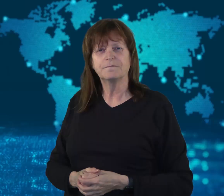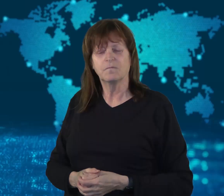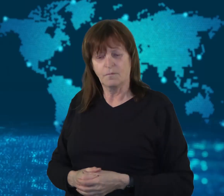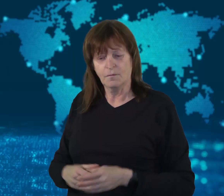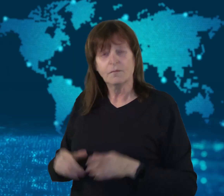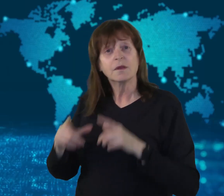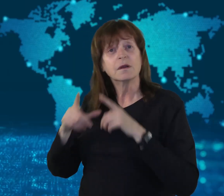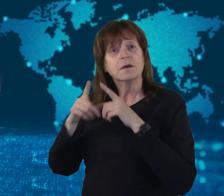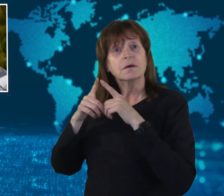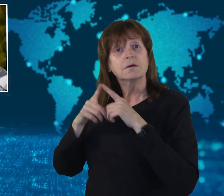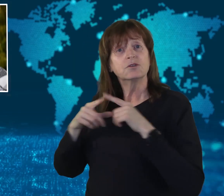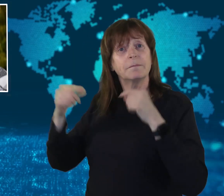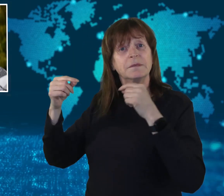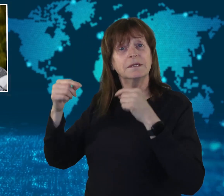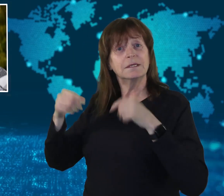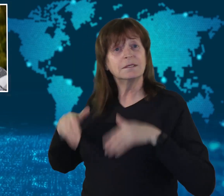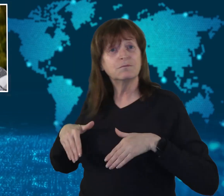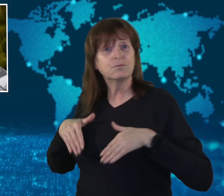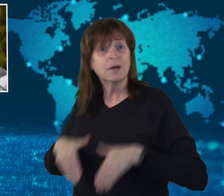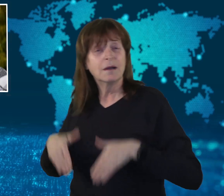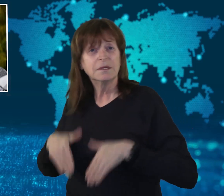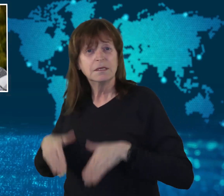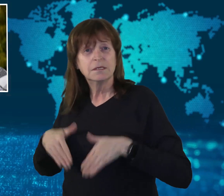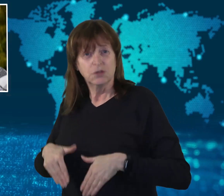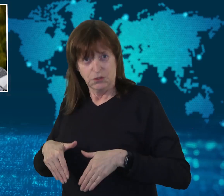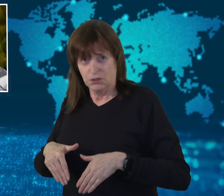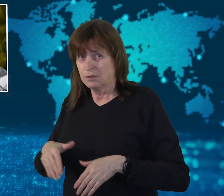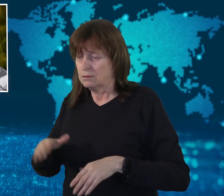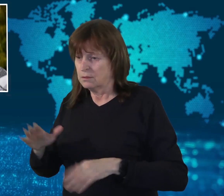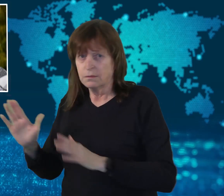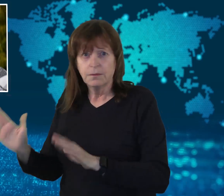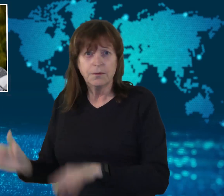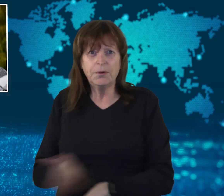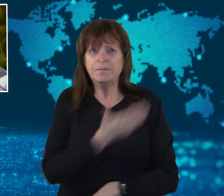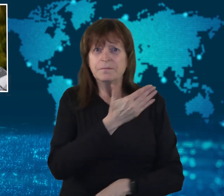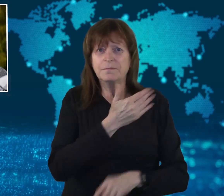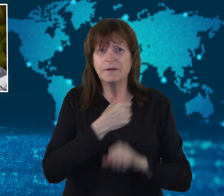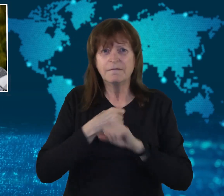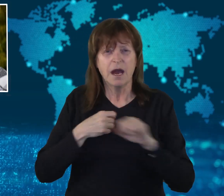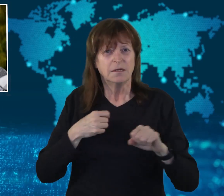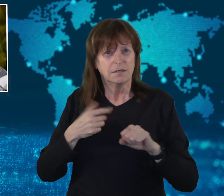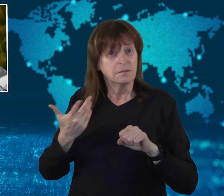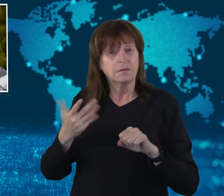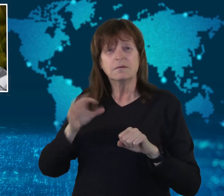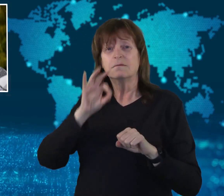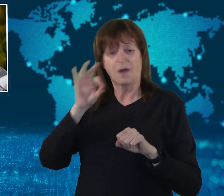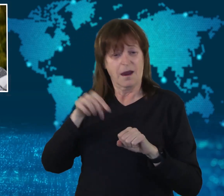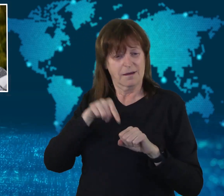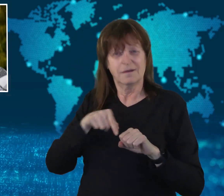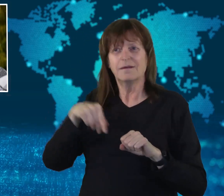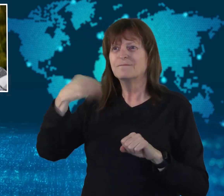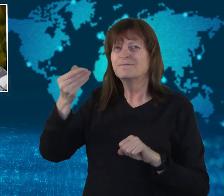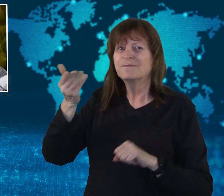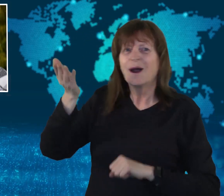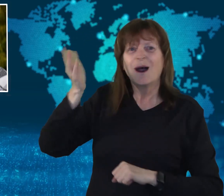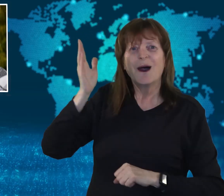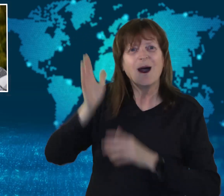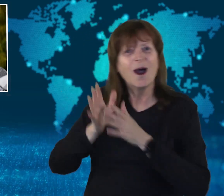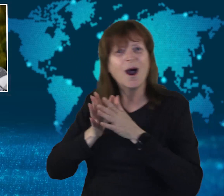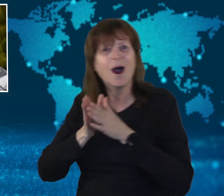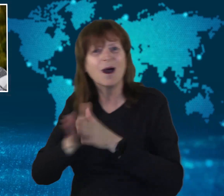[GEORGIA]: The Japanese Prime Minister was evacuated during